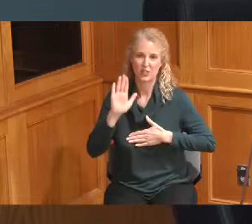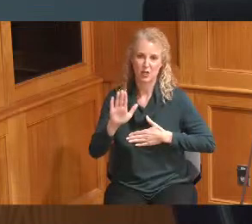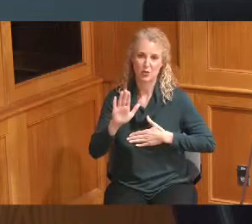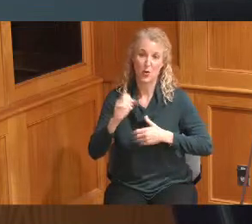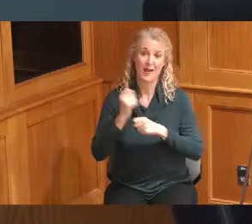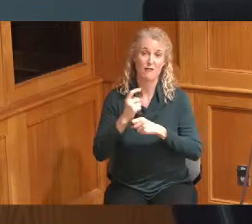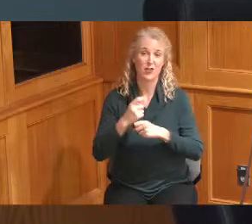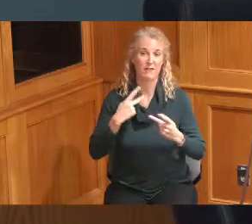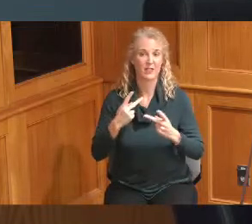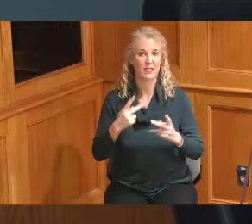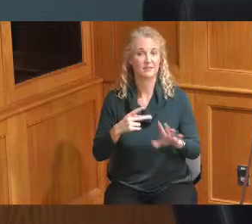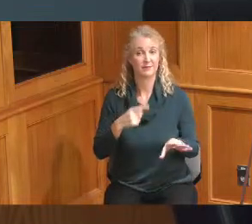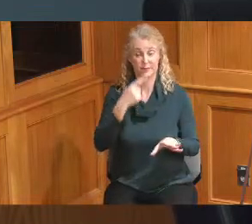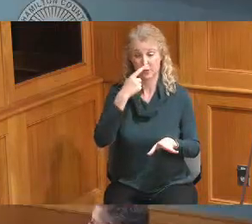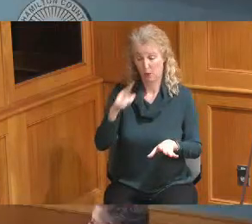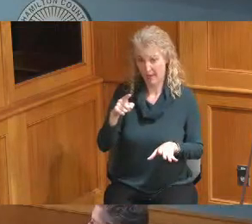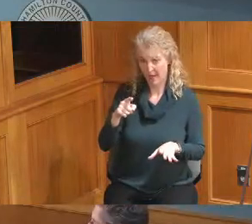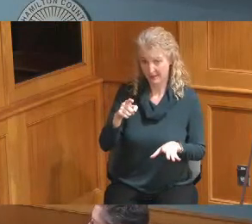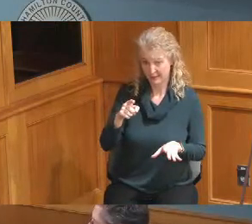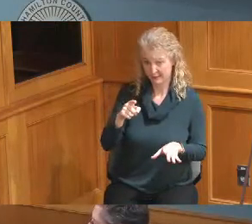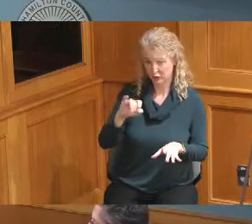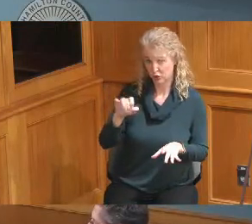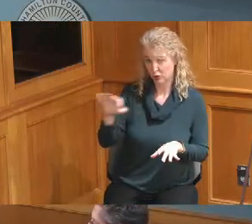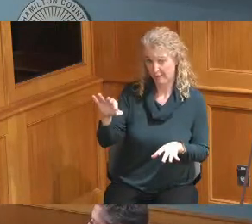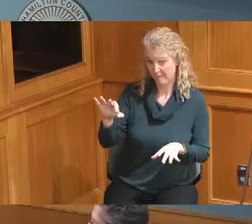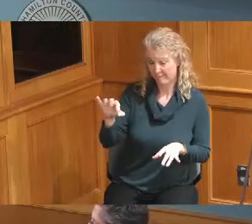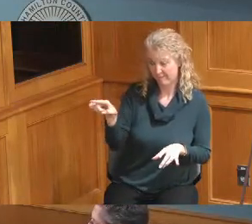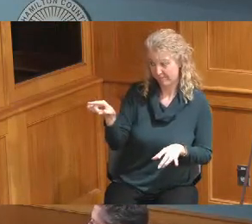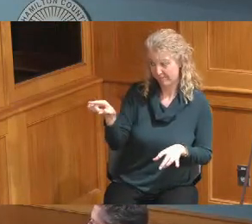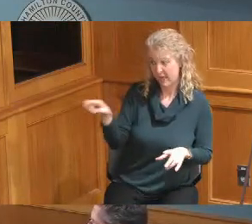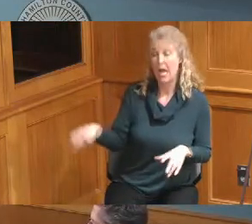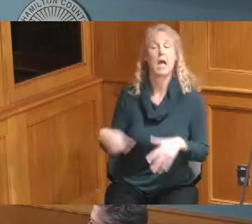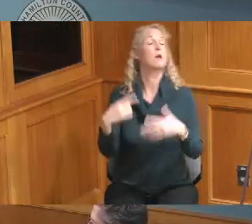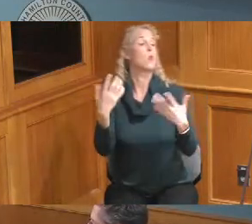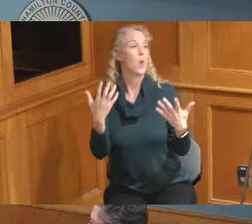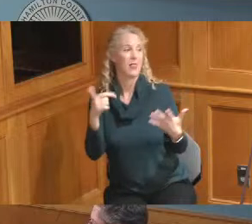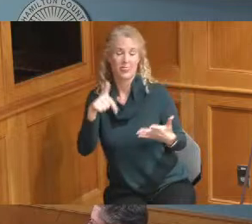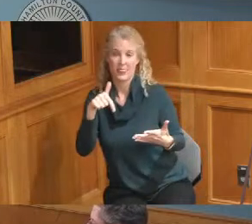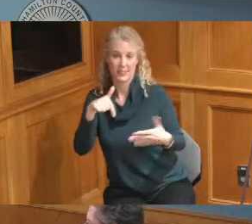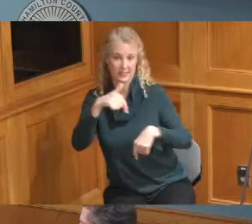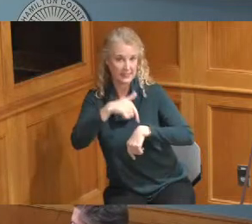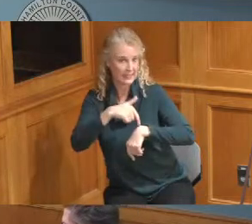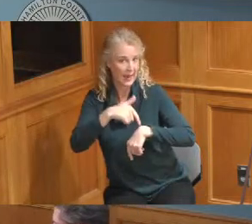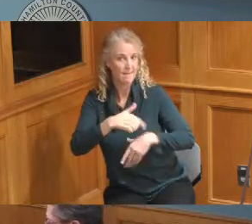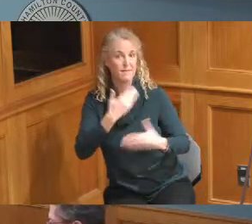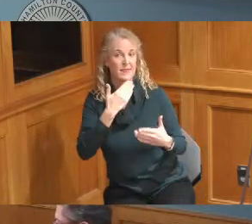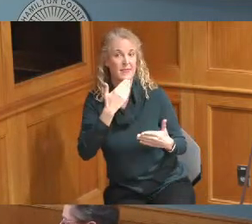yeah Administrator so I just want to use the opportunity to to thank Nick the Board brought